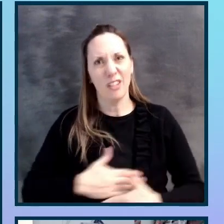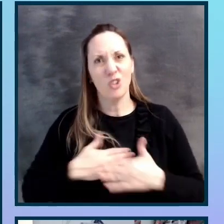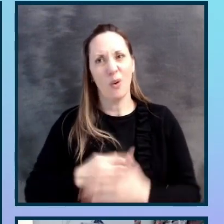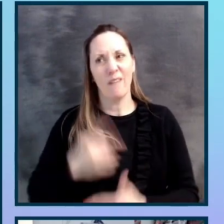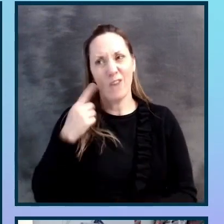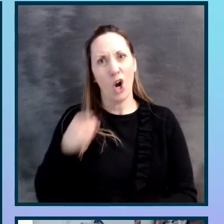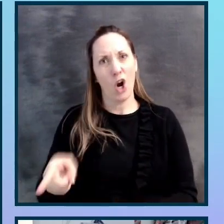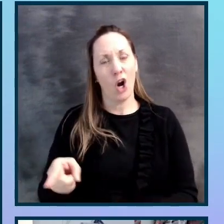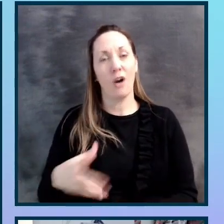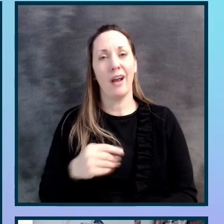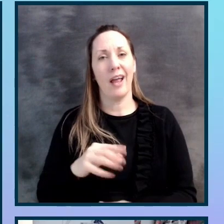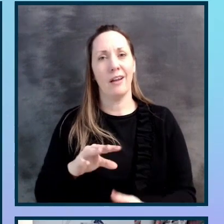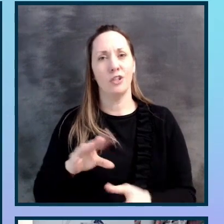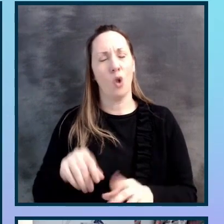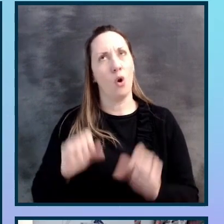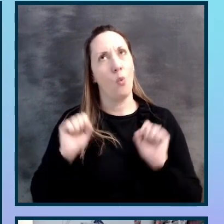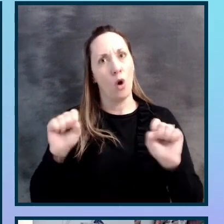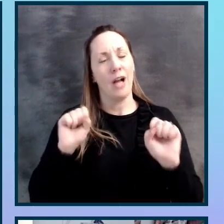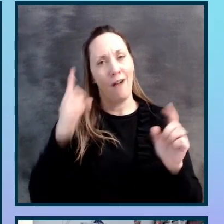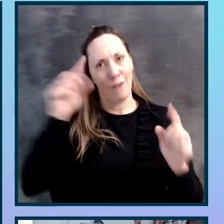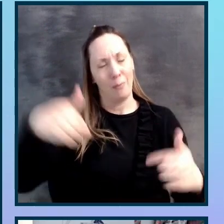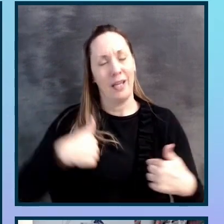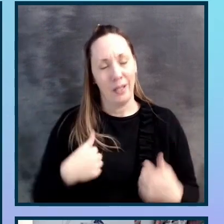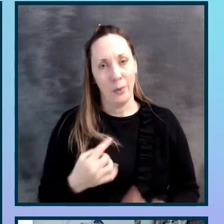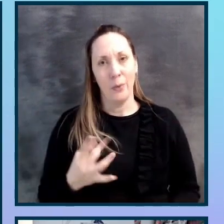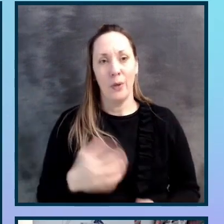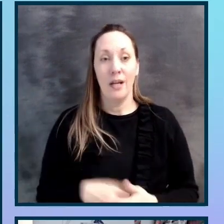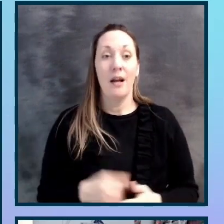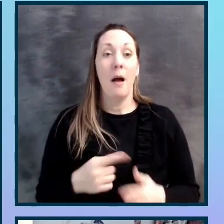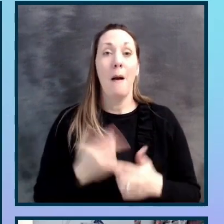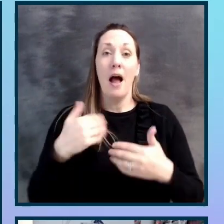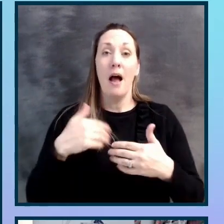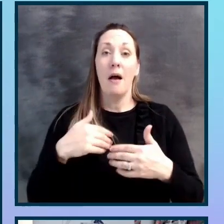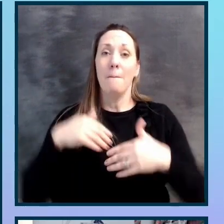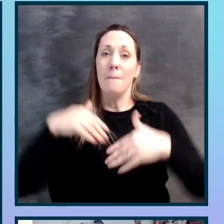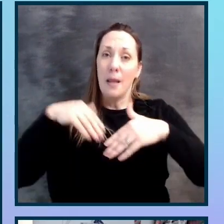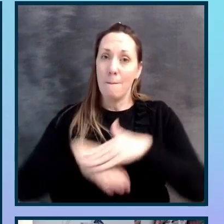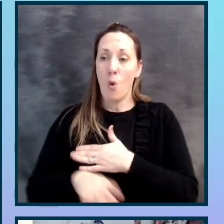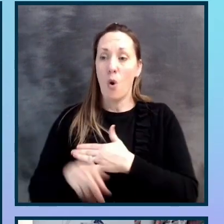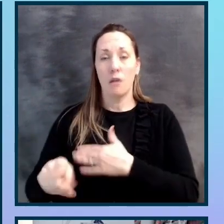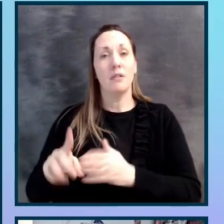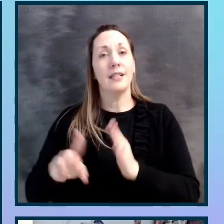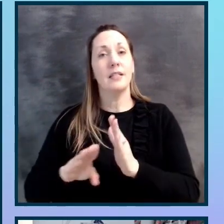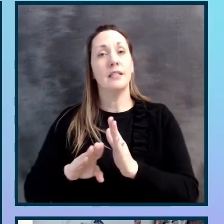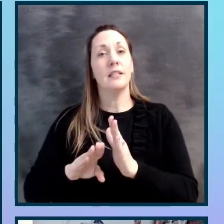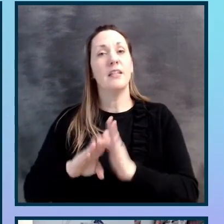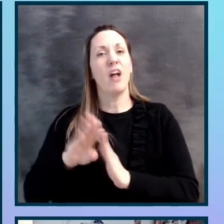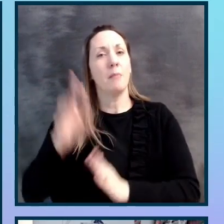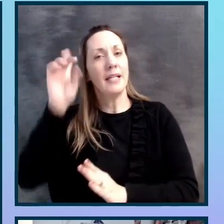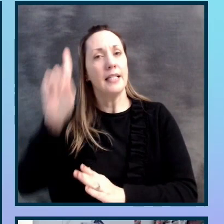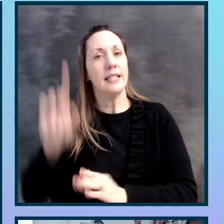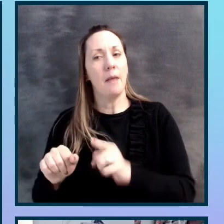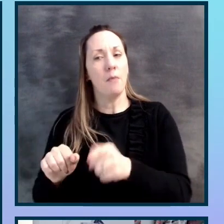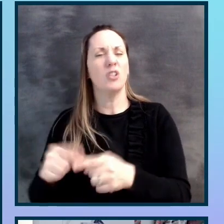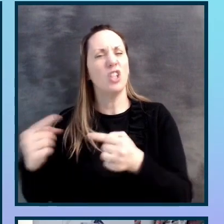and a total workout for me. Being born developmentally disabled, my sister struggled with cognitive learning issues